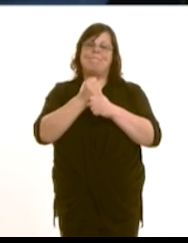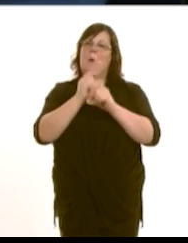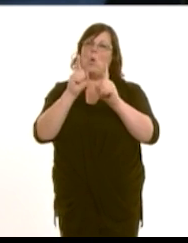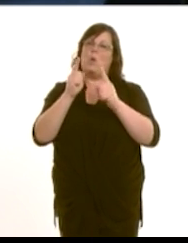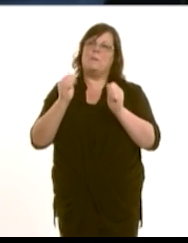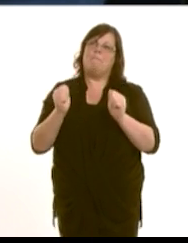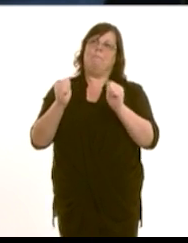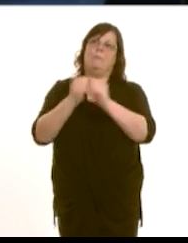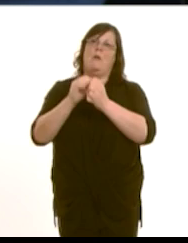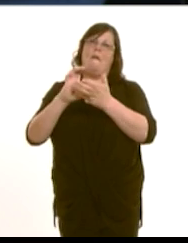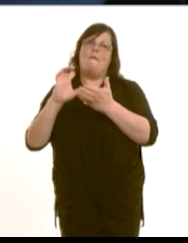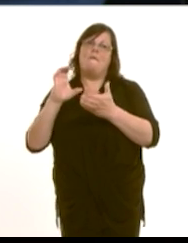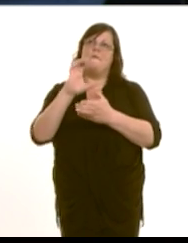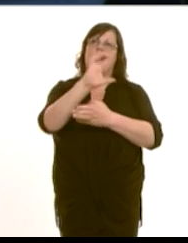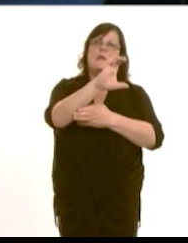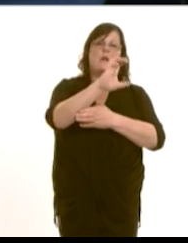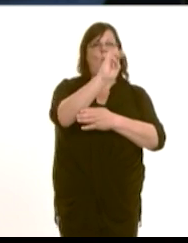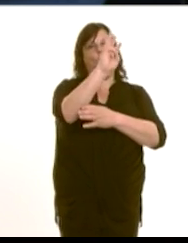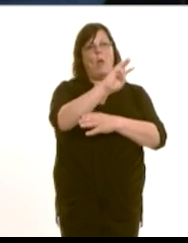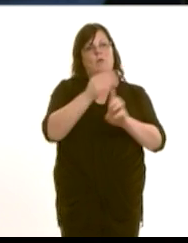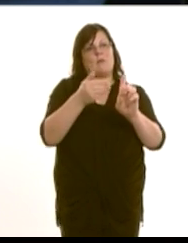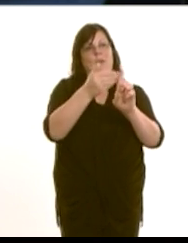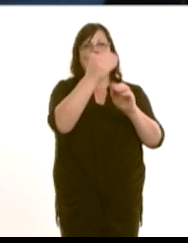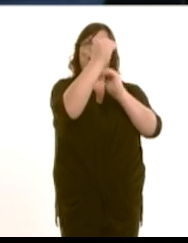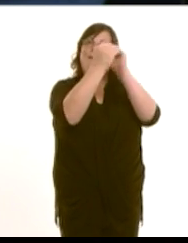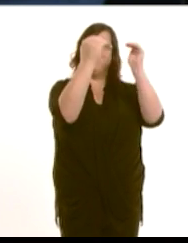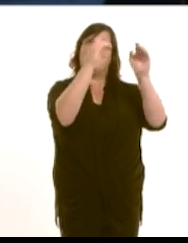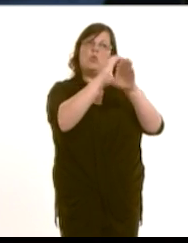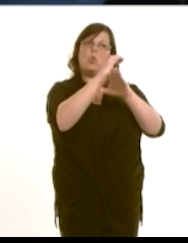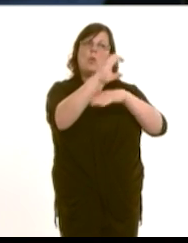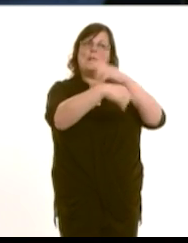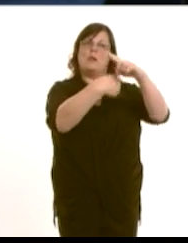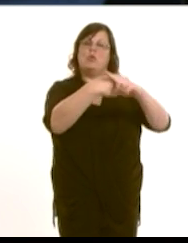the Welsh for adults course for next year, and, as you know, the budget for Welsh for